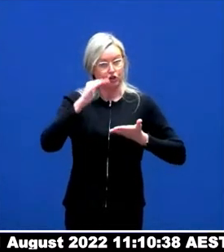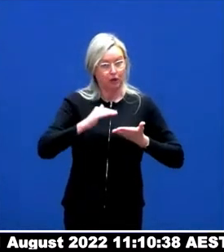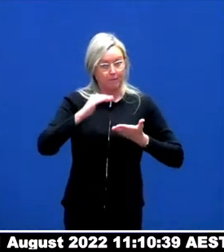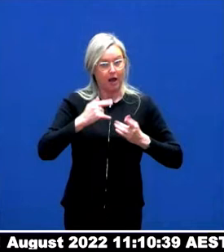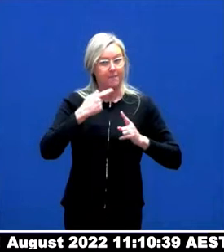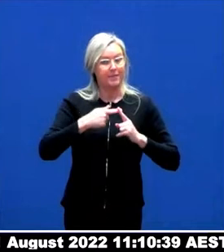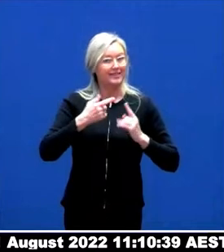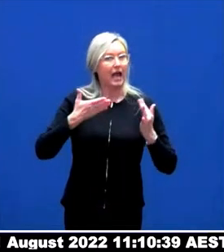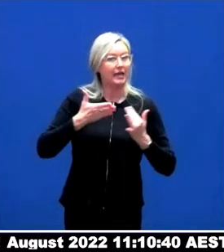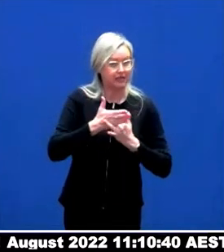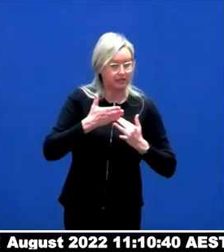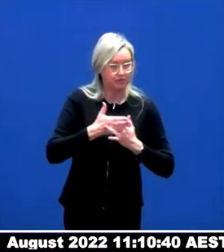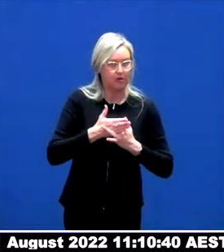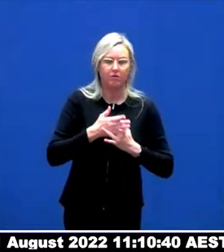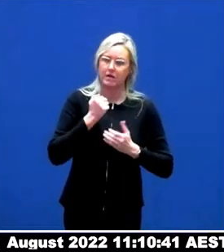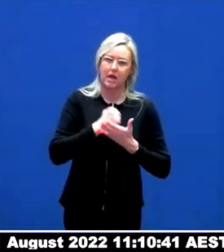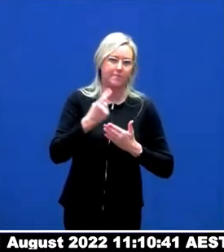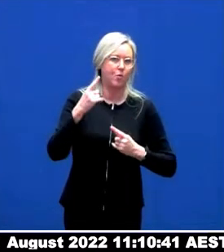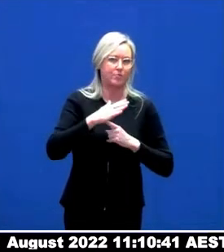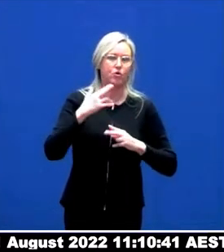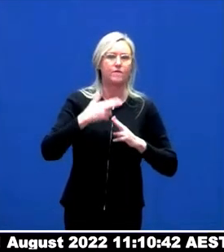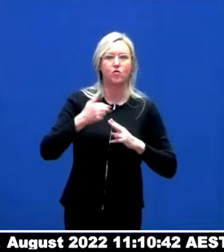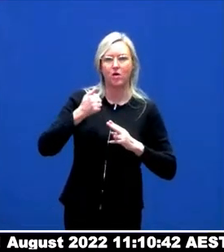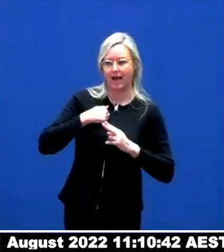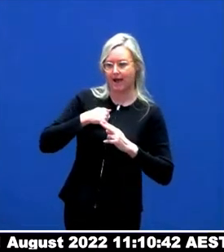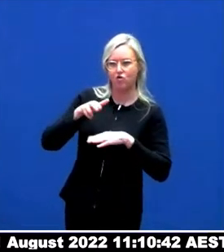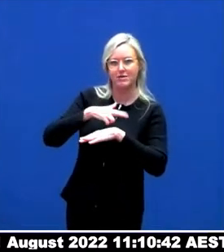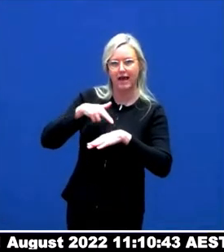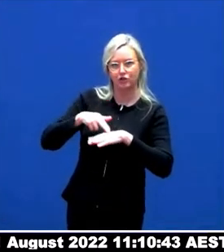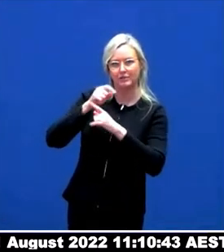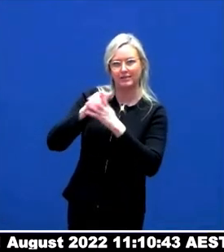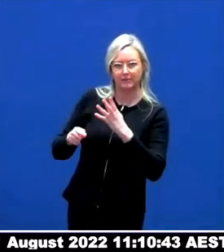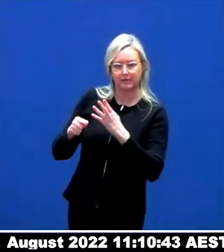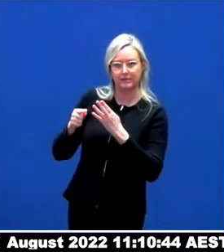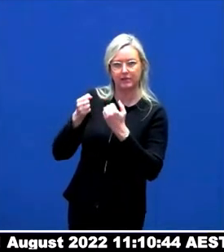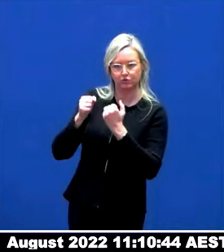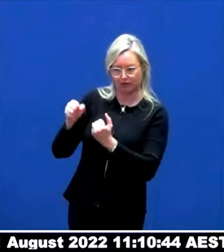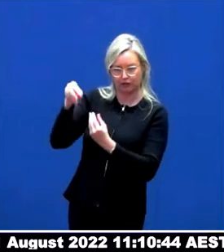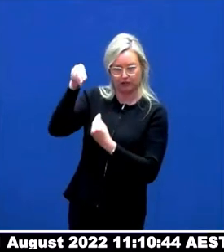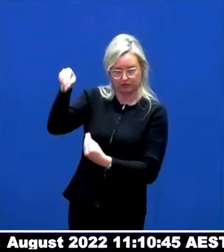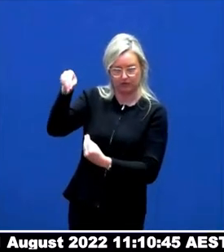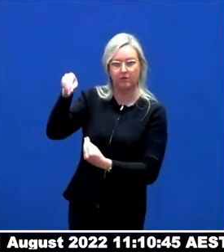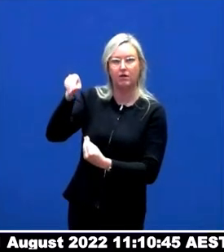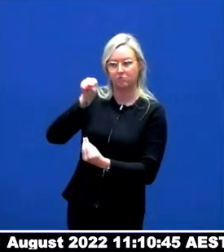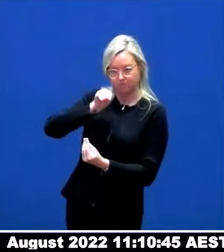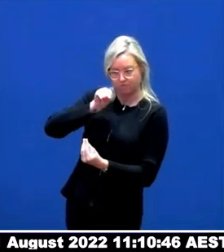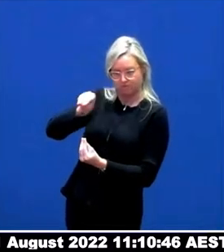key to the Australian Disability Strategy and the responsibility for the provision of